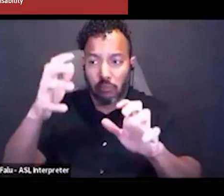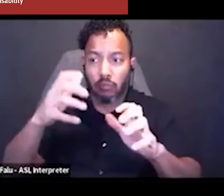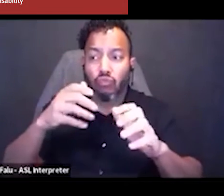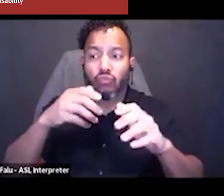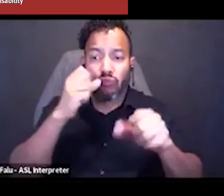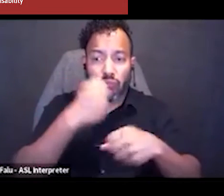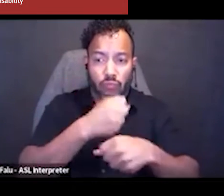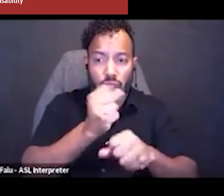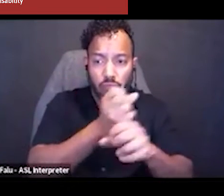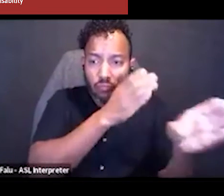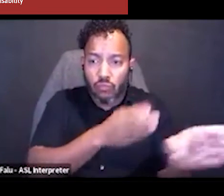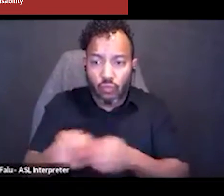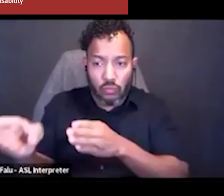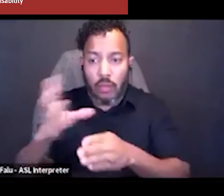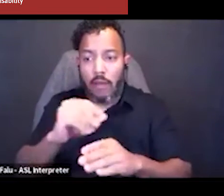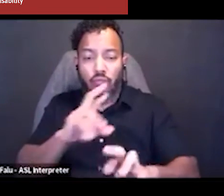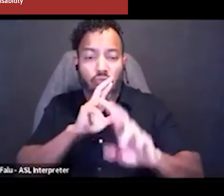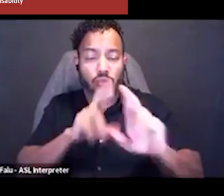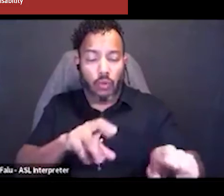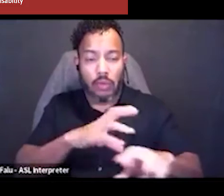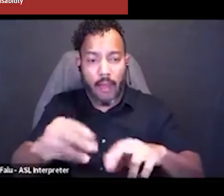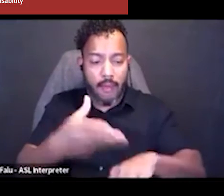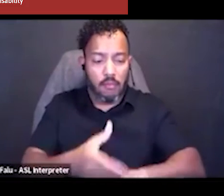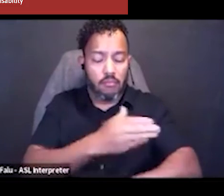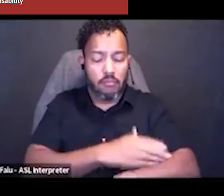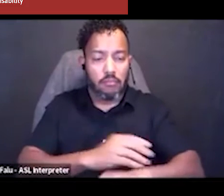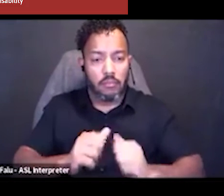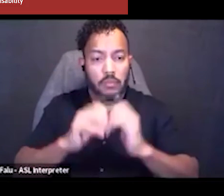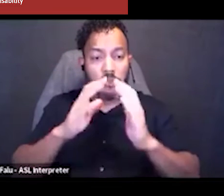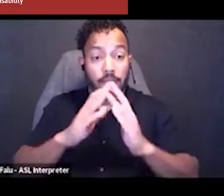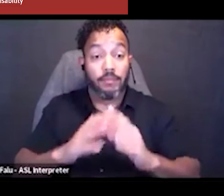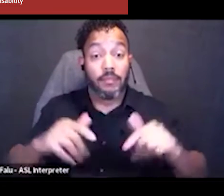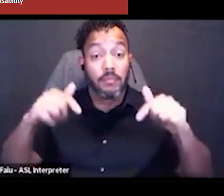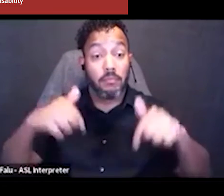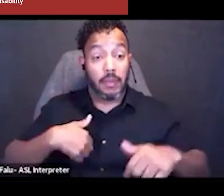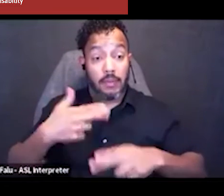It is also being live streamed on WID's Facebook page which is